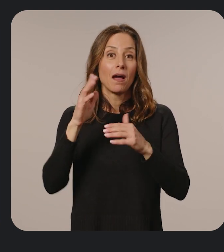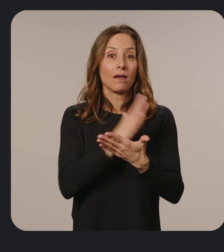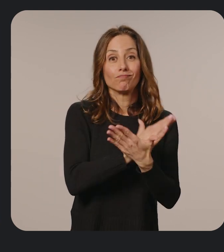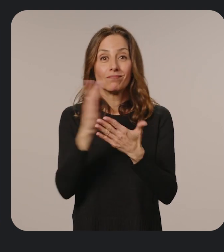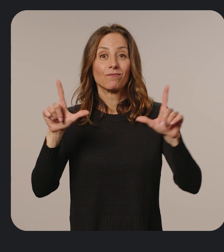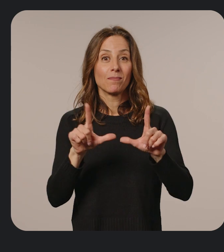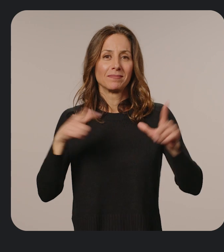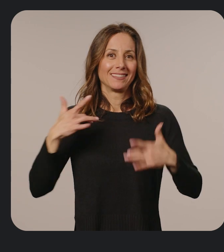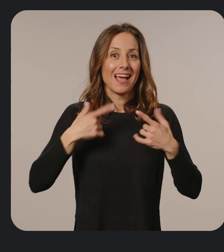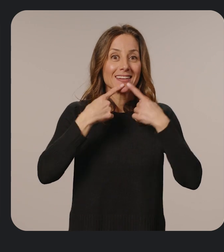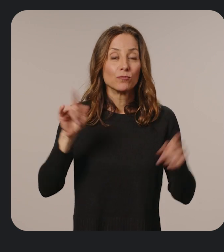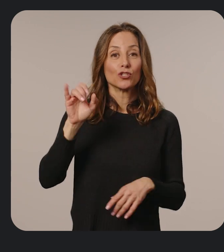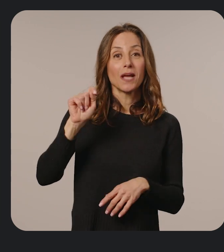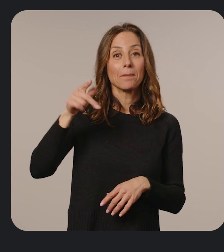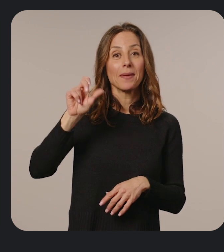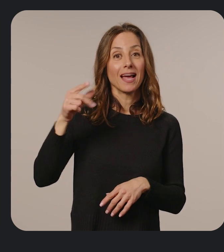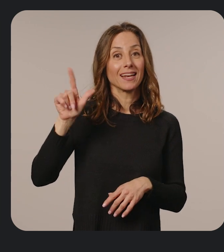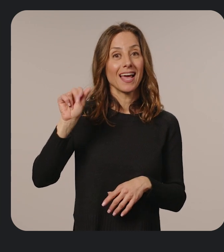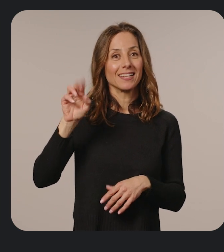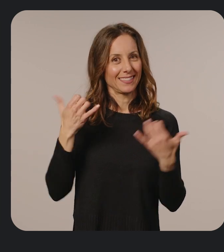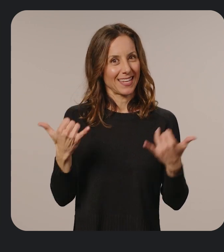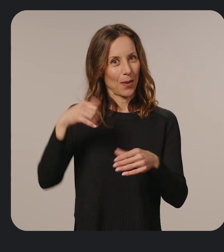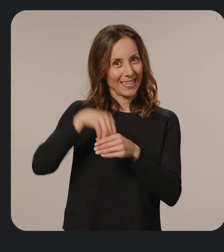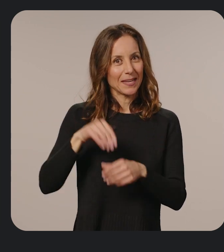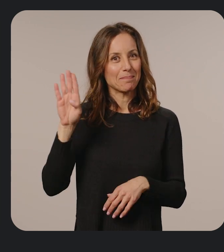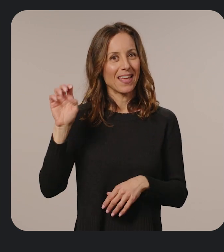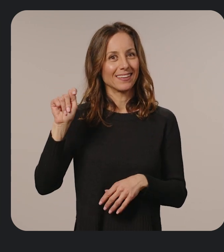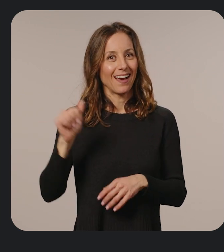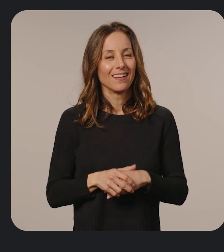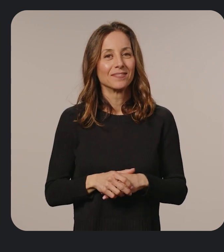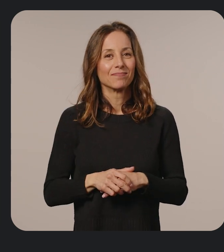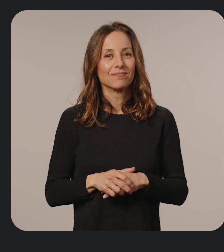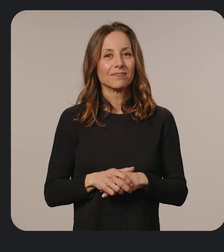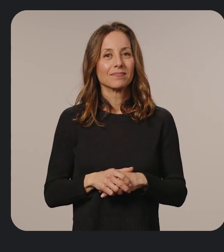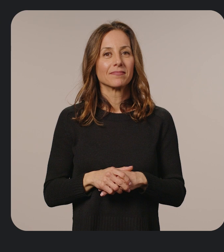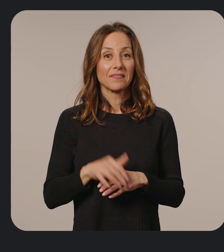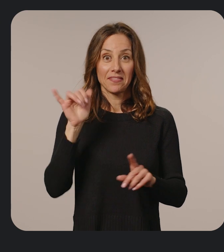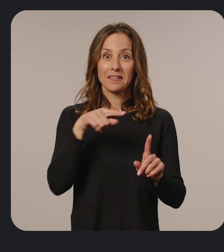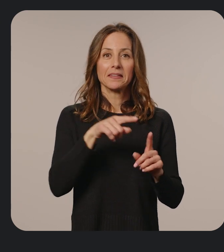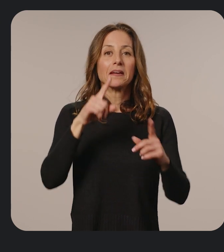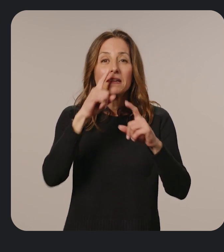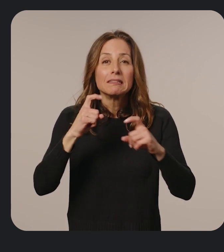factors, I'm excited to announce that Jetpack Glance is now in beta. It abstracts you from the complexities